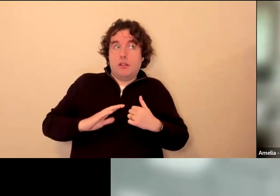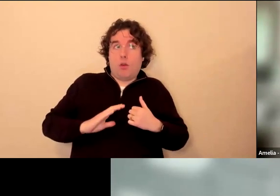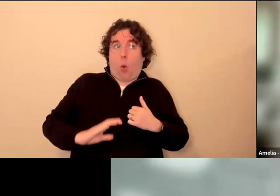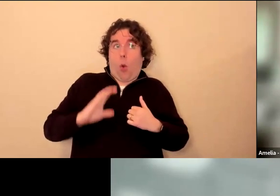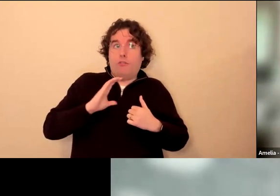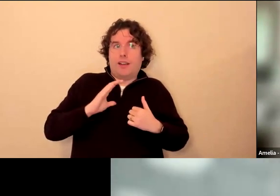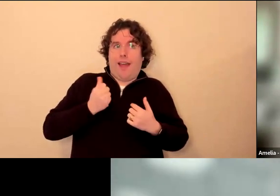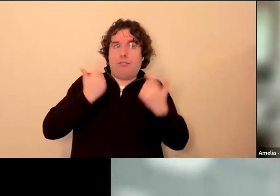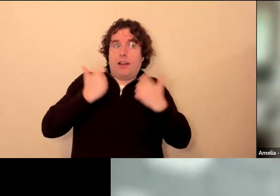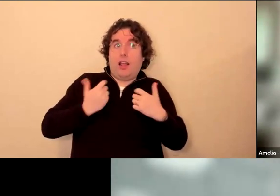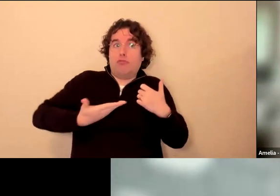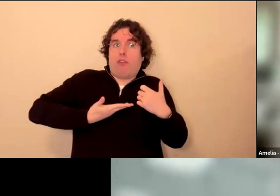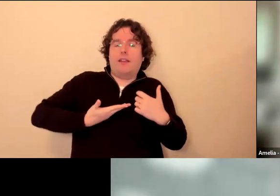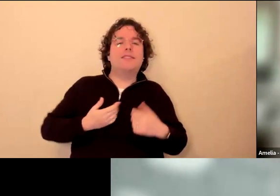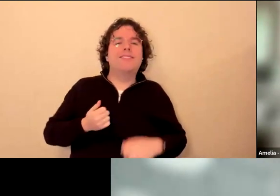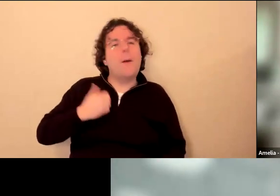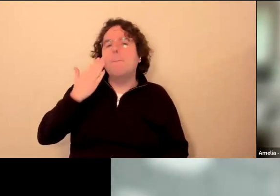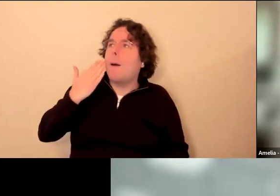"If you don't ask, you don't get." So don't hesitate to do that.